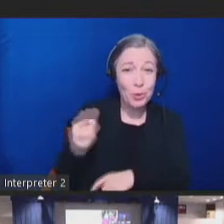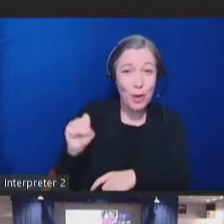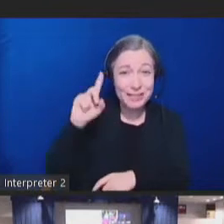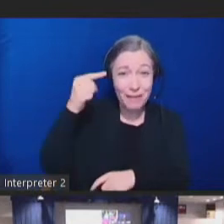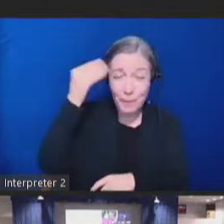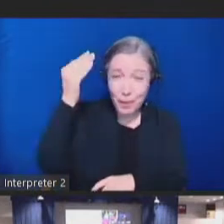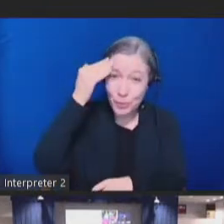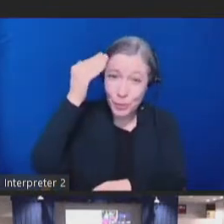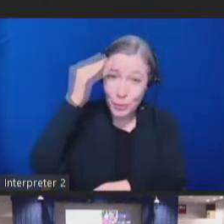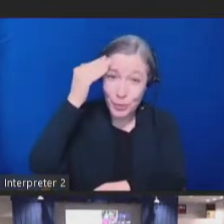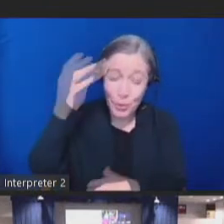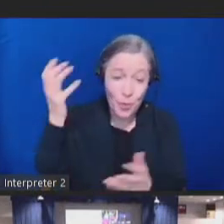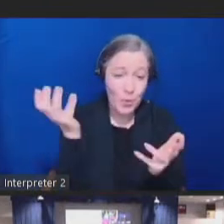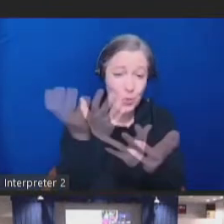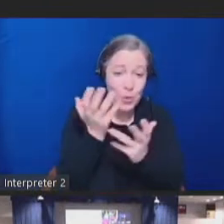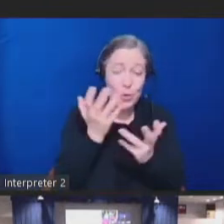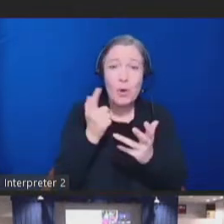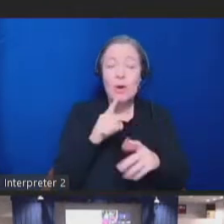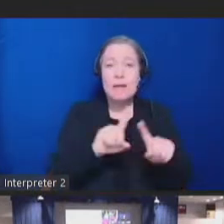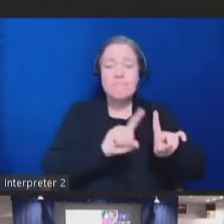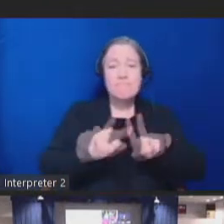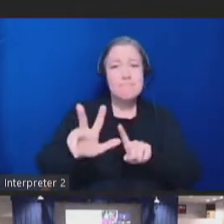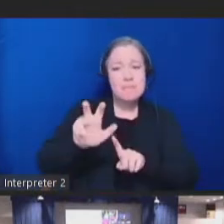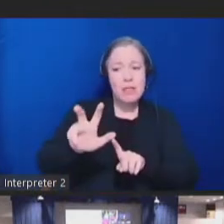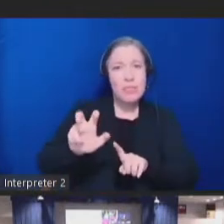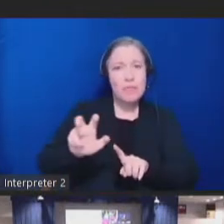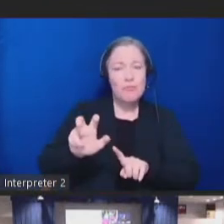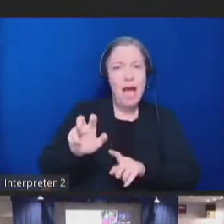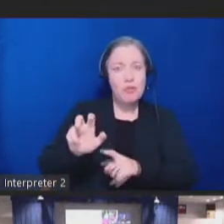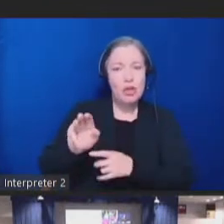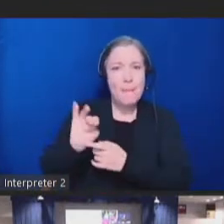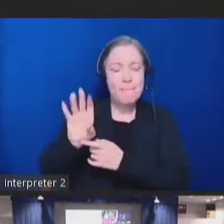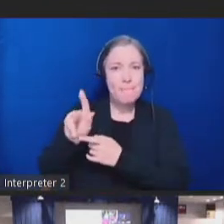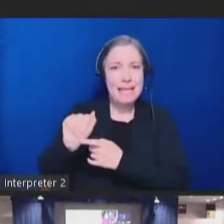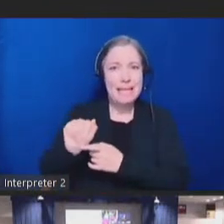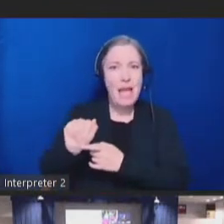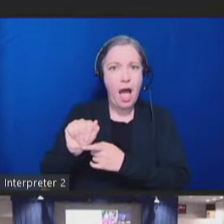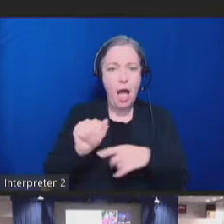So, over 300 media markets and nearly 400 local and national print publications,